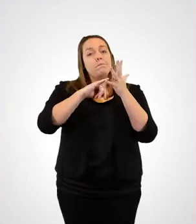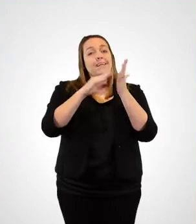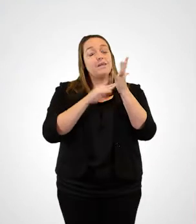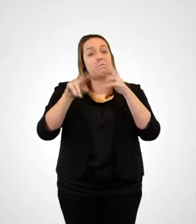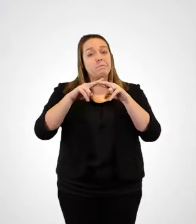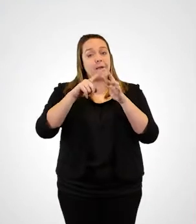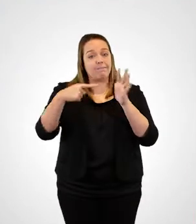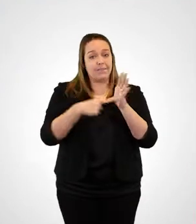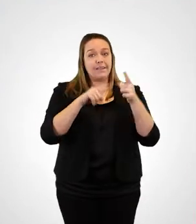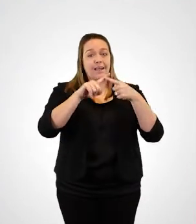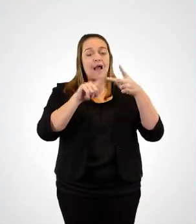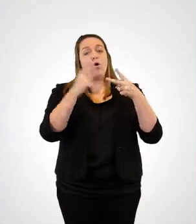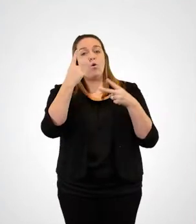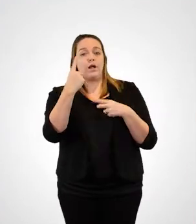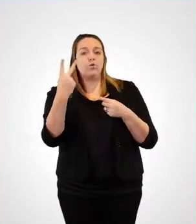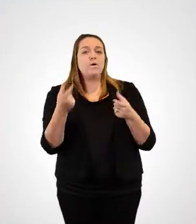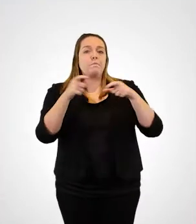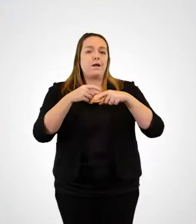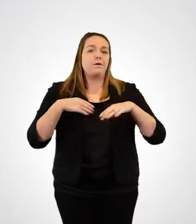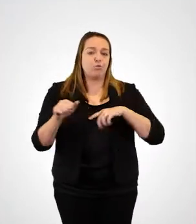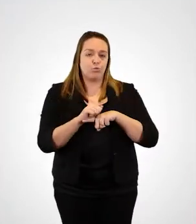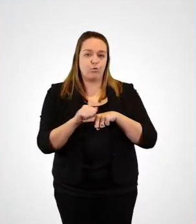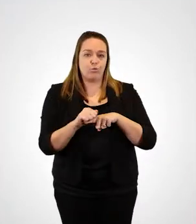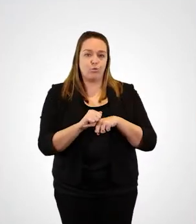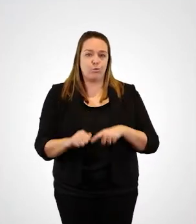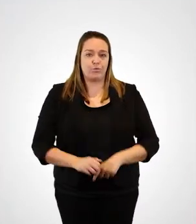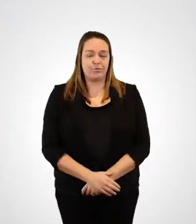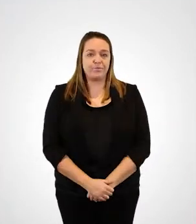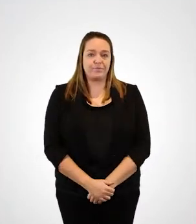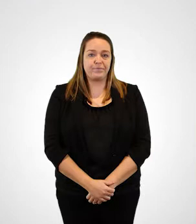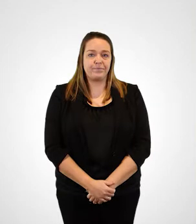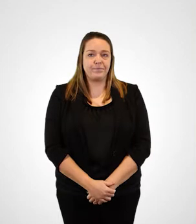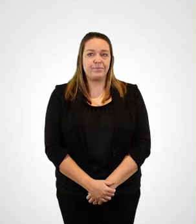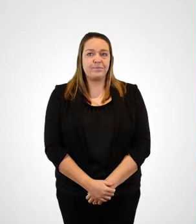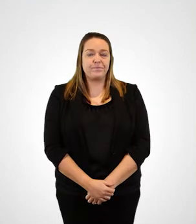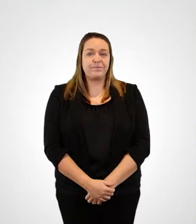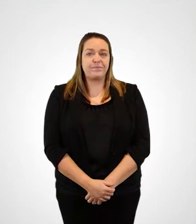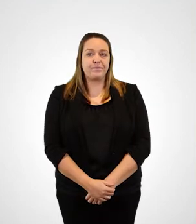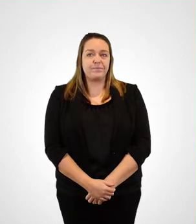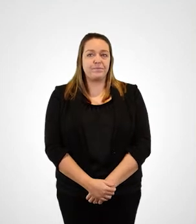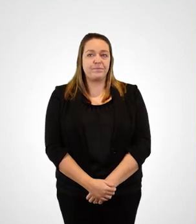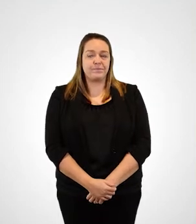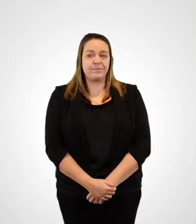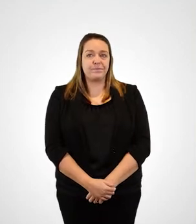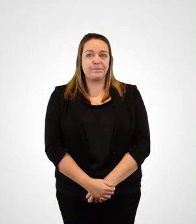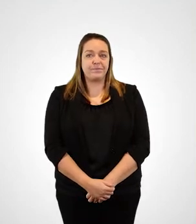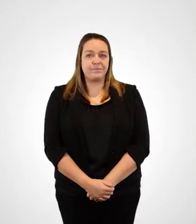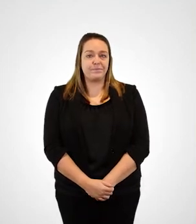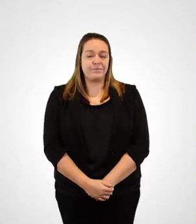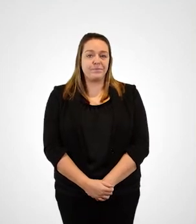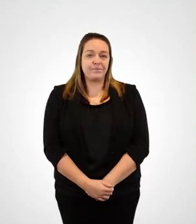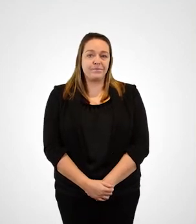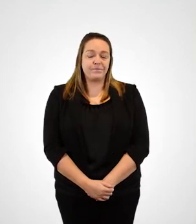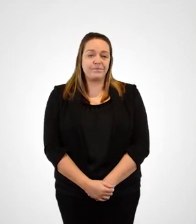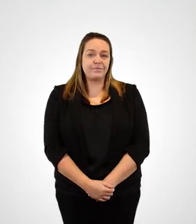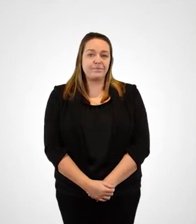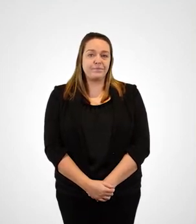and "One, two, buckle my shoe".